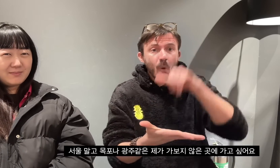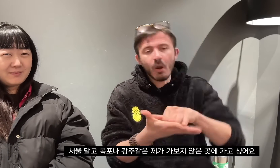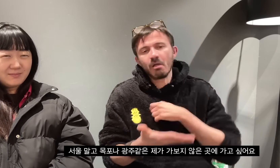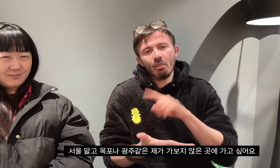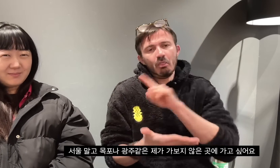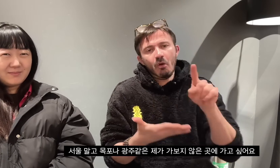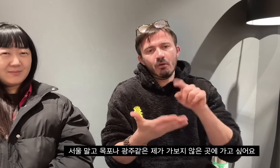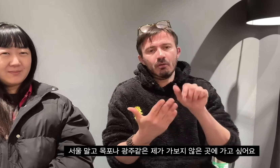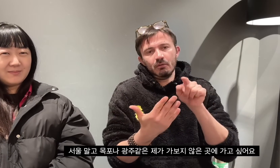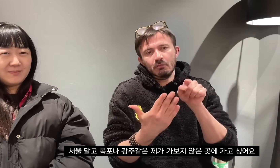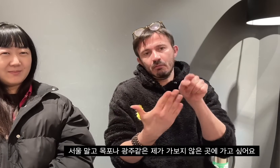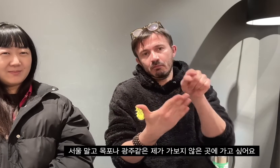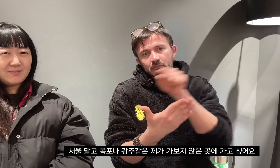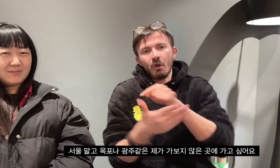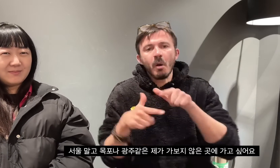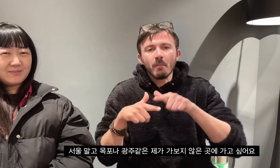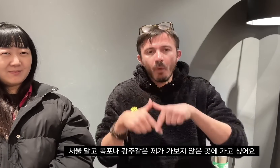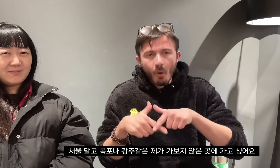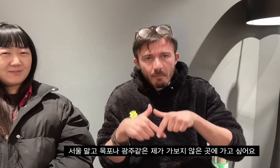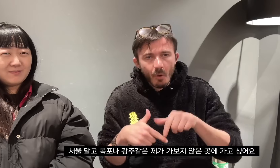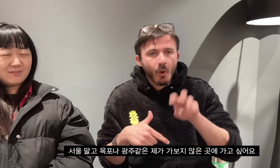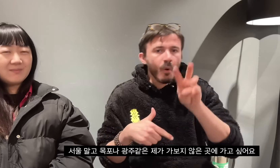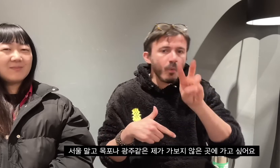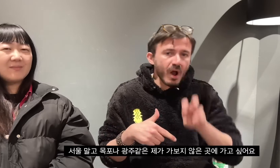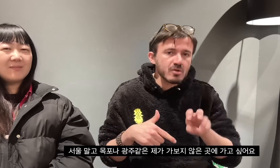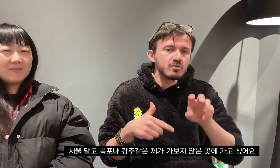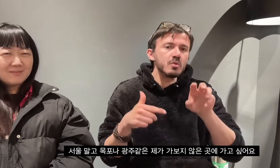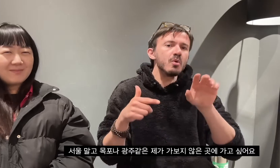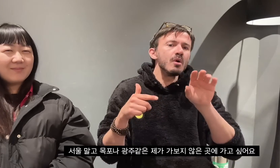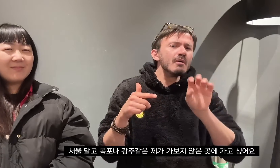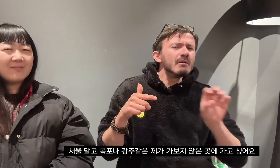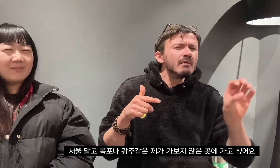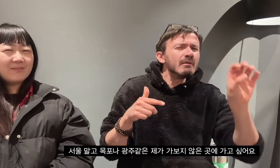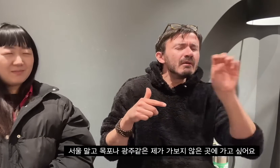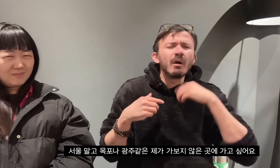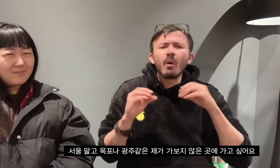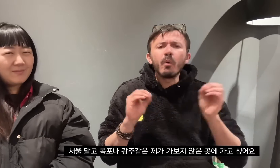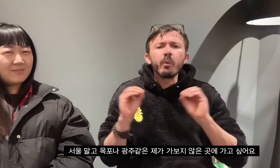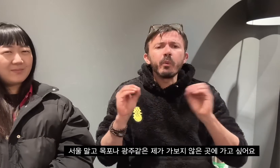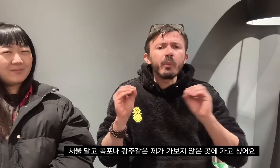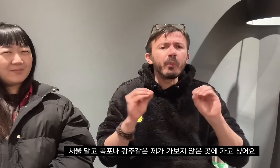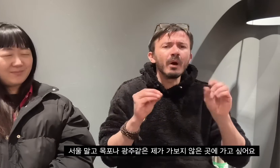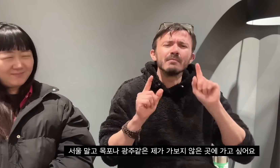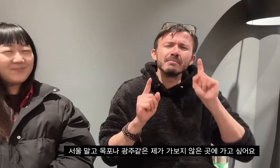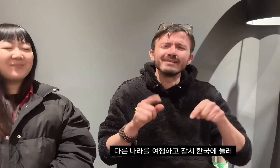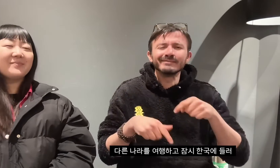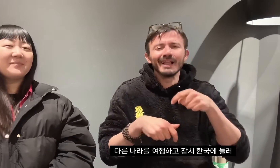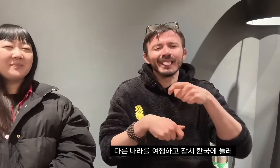I want to go to places I haven't been to, like Mokpo or Gwangju, other than Seoul.